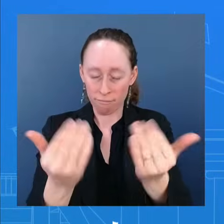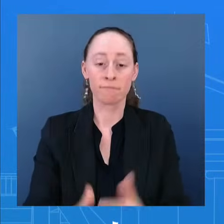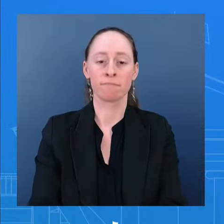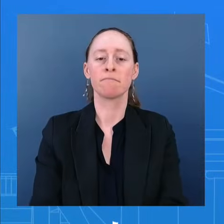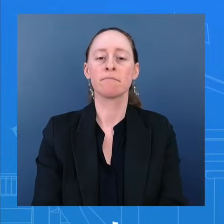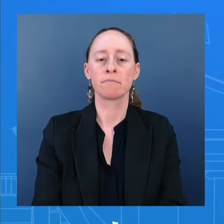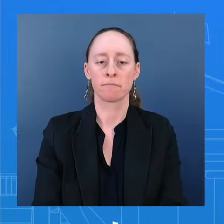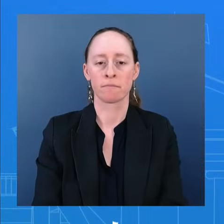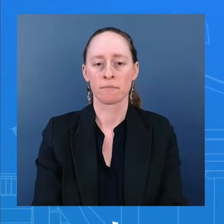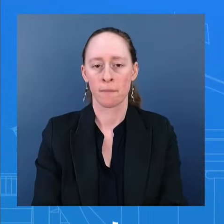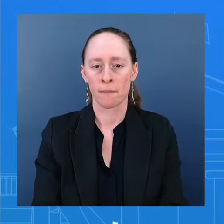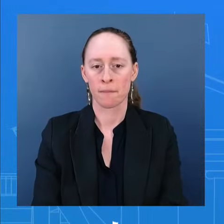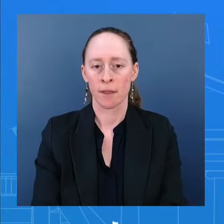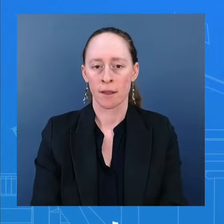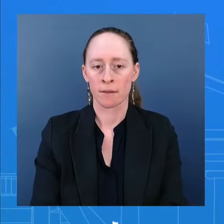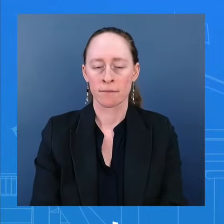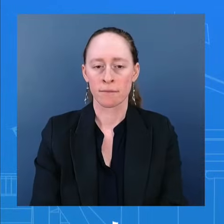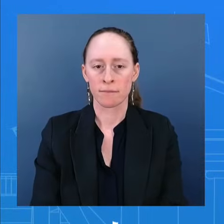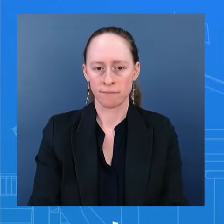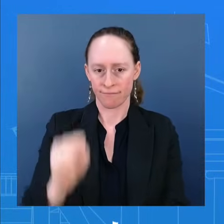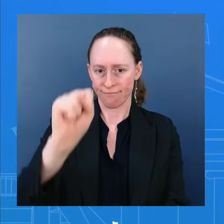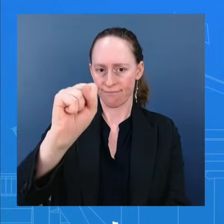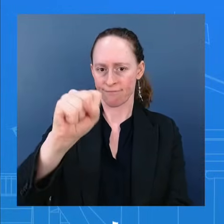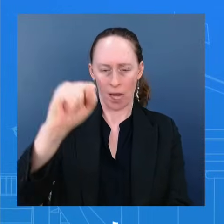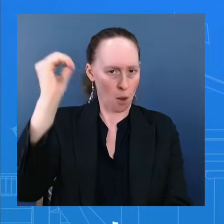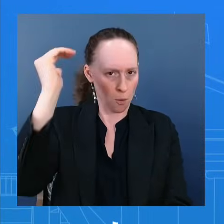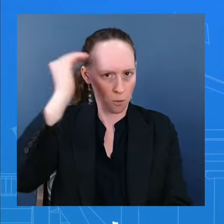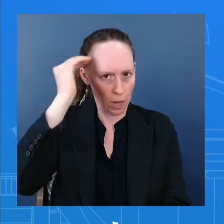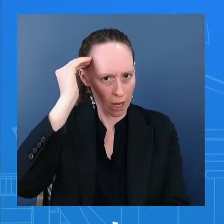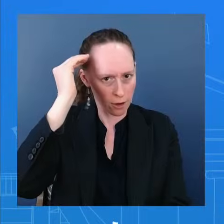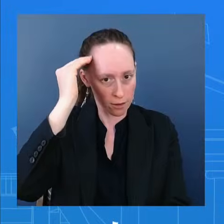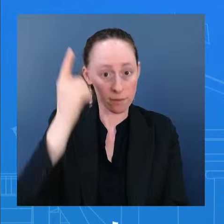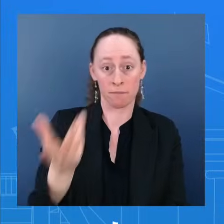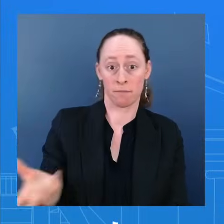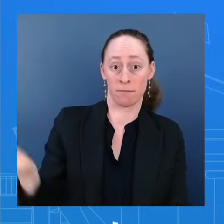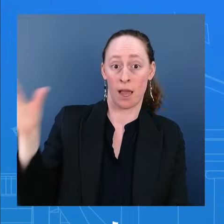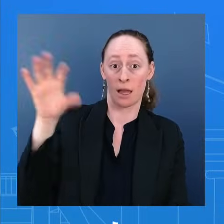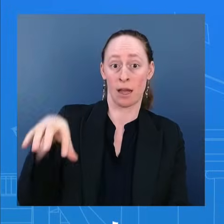The security situation in Bangladesh has been difficult following the ouster of the former prime minister,